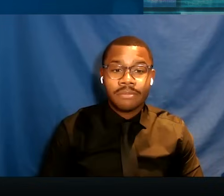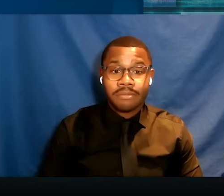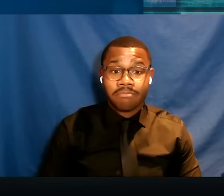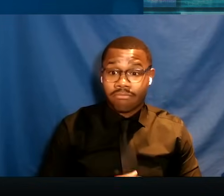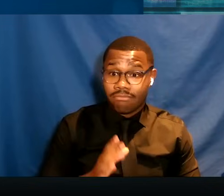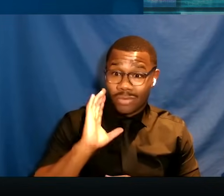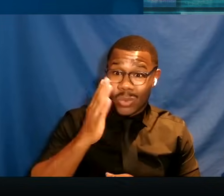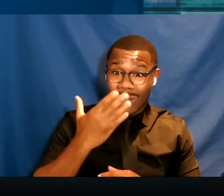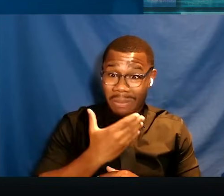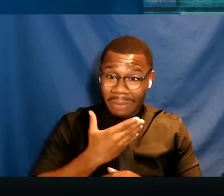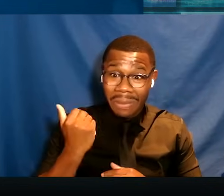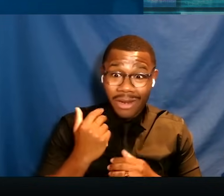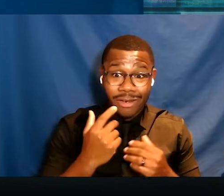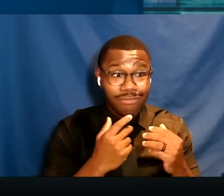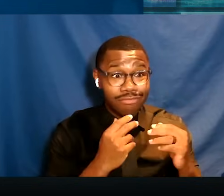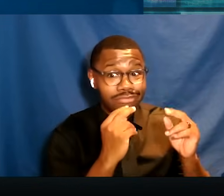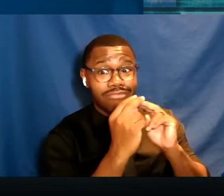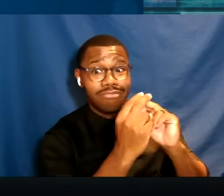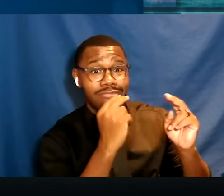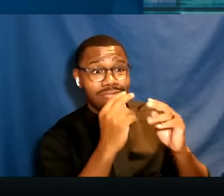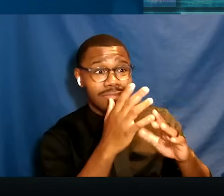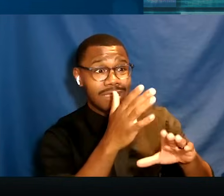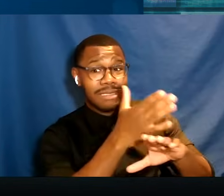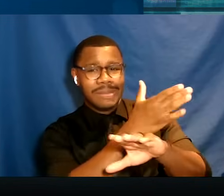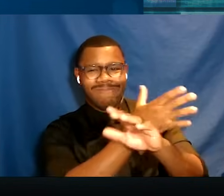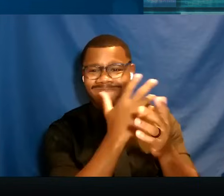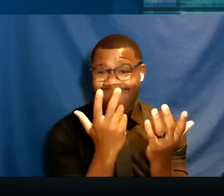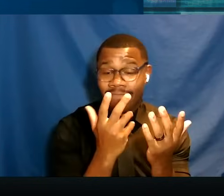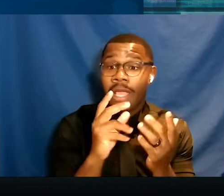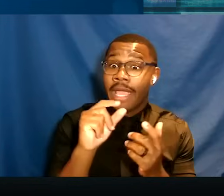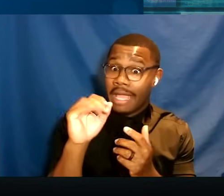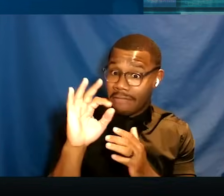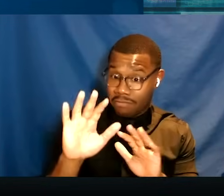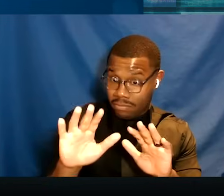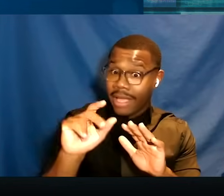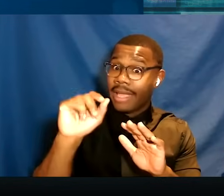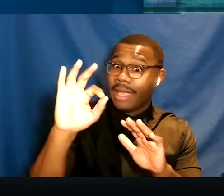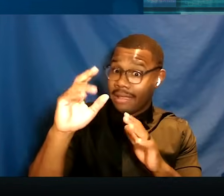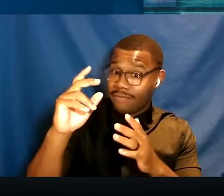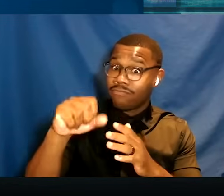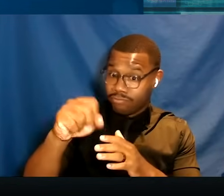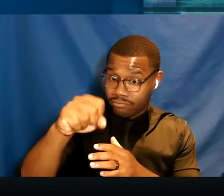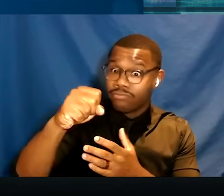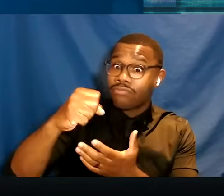And, you know, on the flip side, if we do ratify this deal, we're back into wages and working conditions